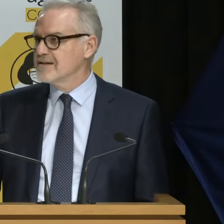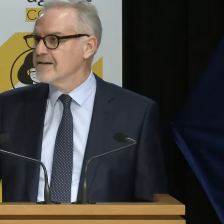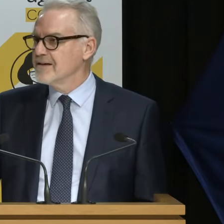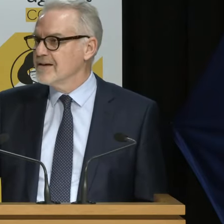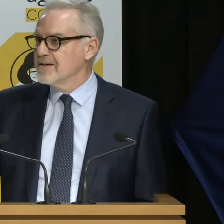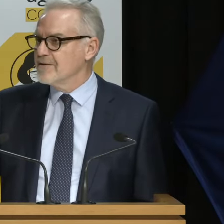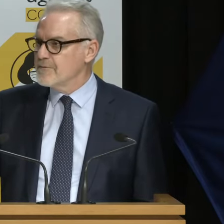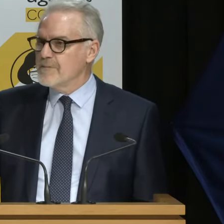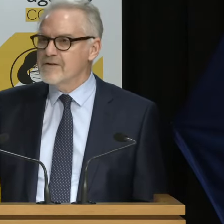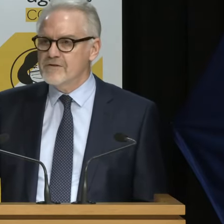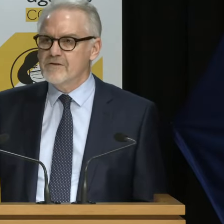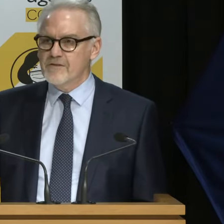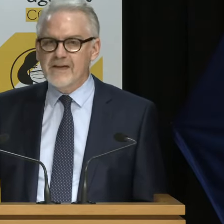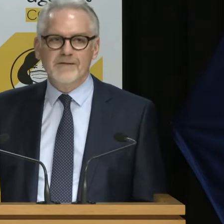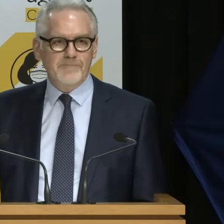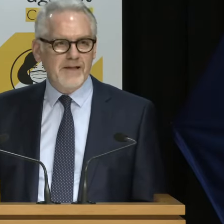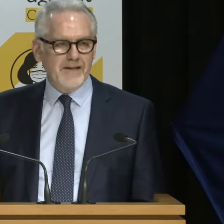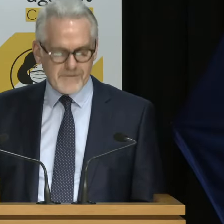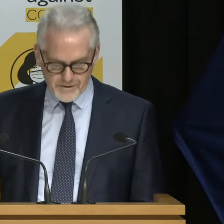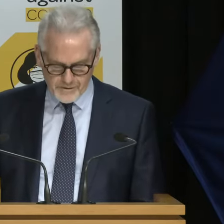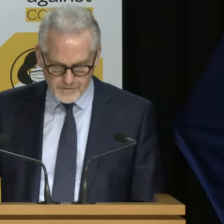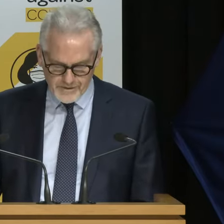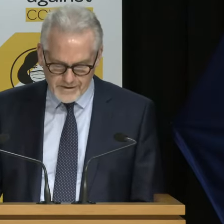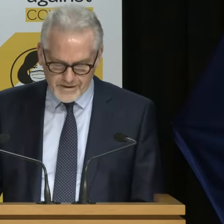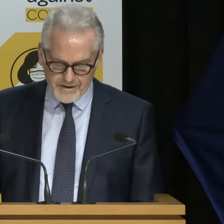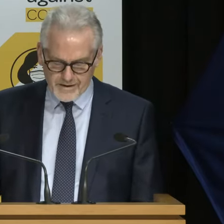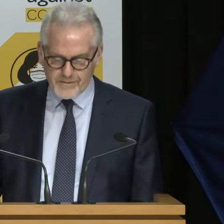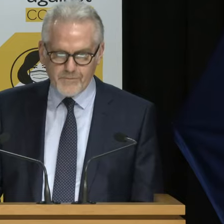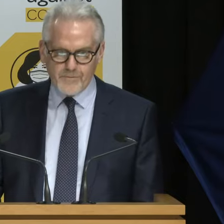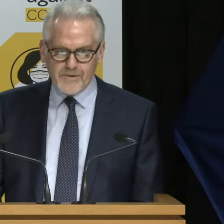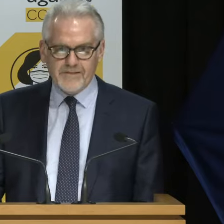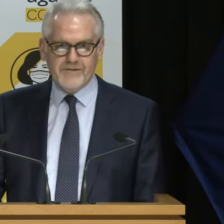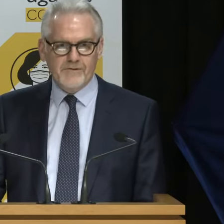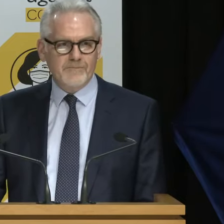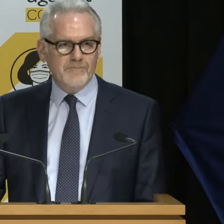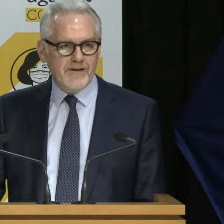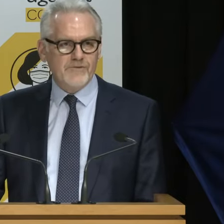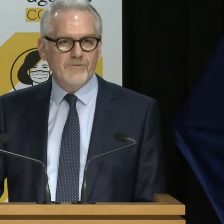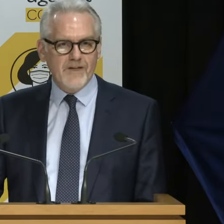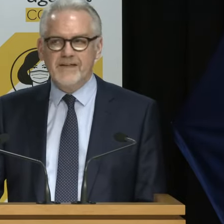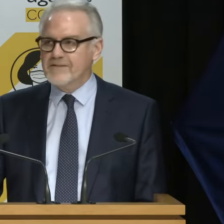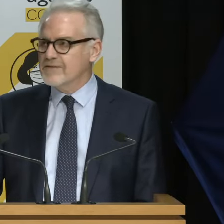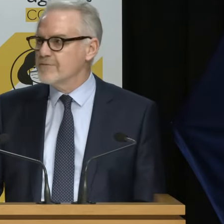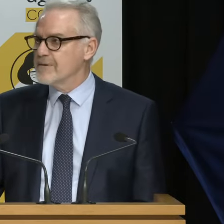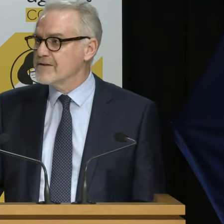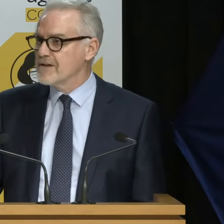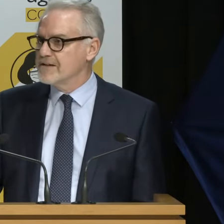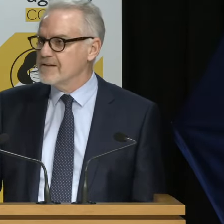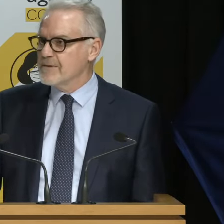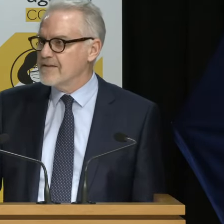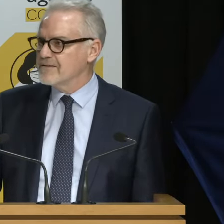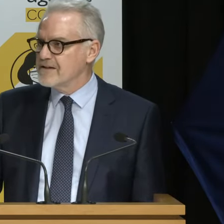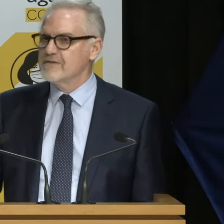The third thing is around allowing laboratories to be best prepared for the future. As I say we have excellent